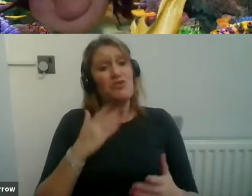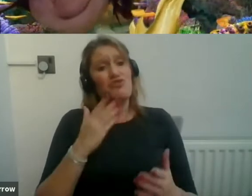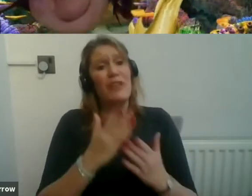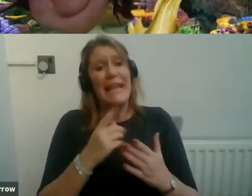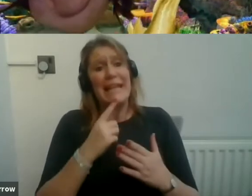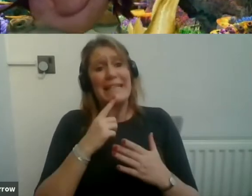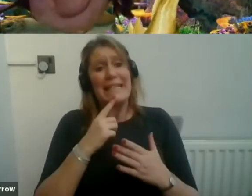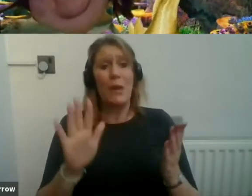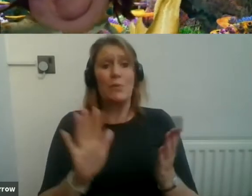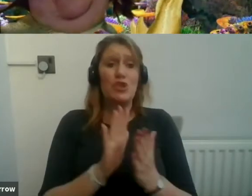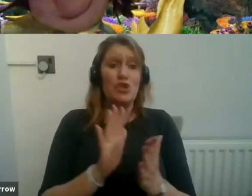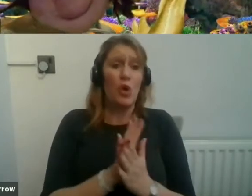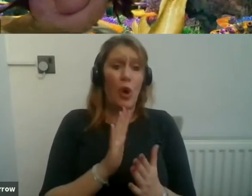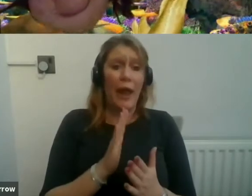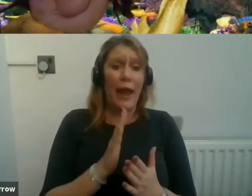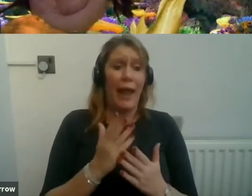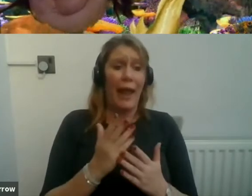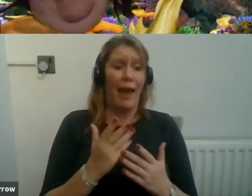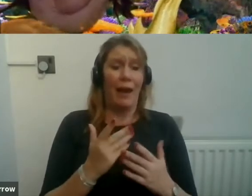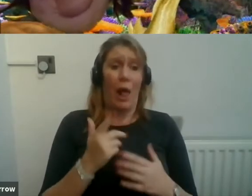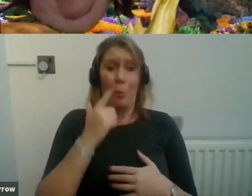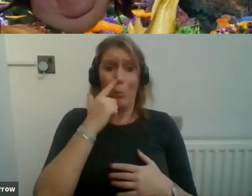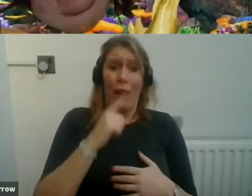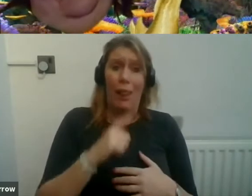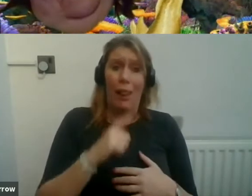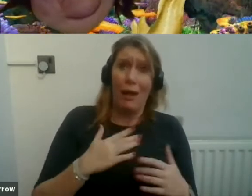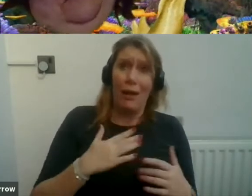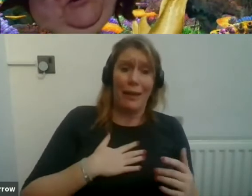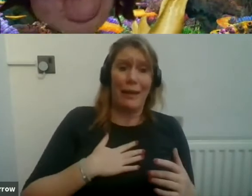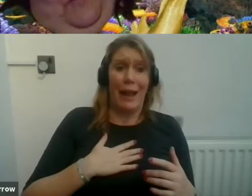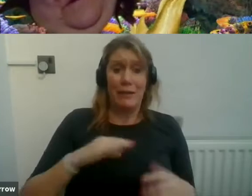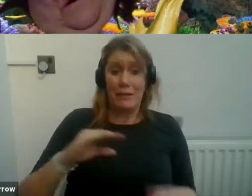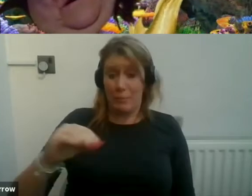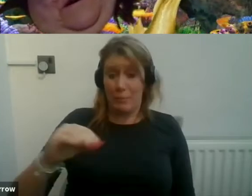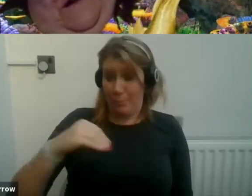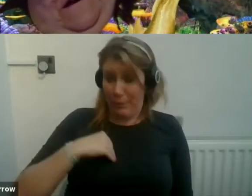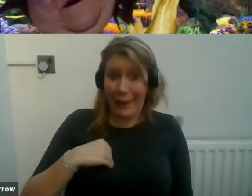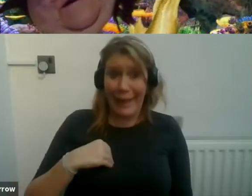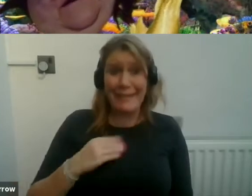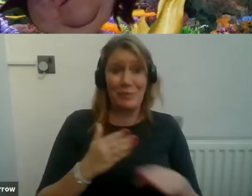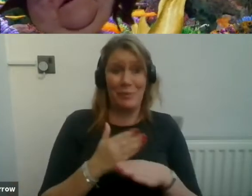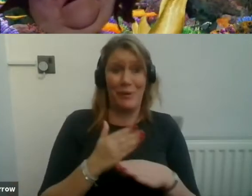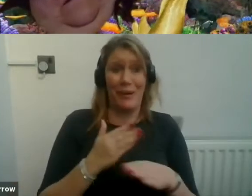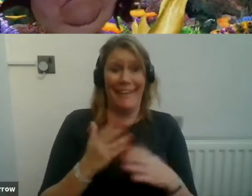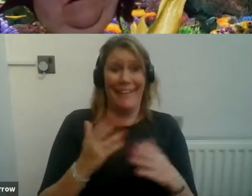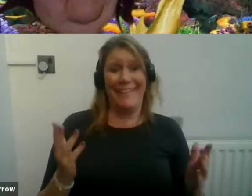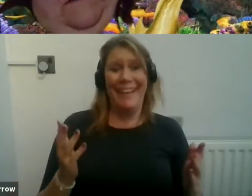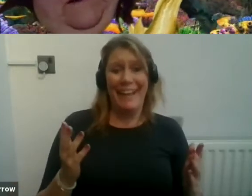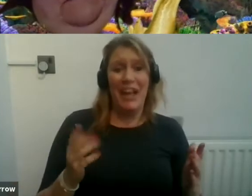a joy it was, when a privilege it really was to do. And to be paid to do, you know. Paid is good!